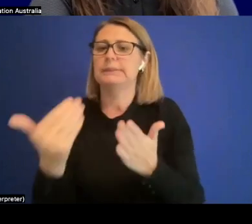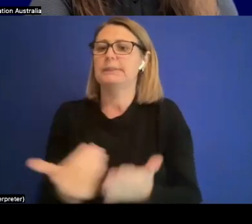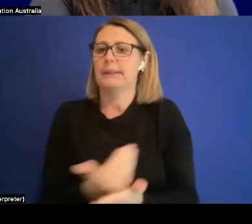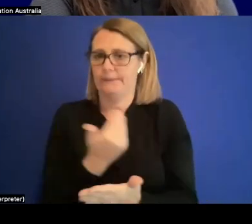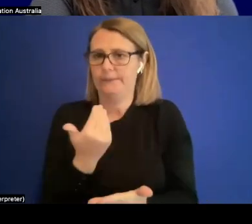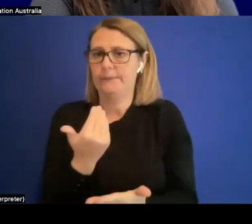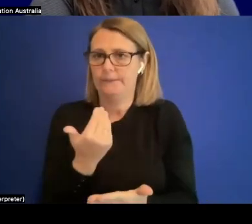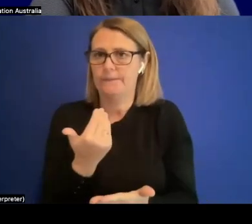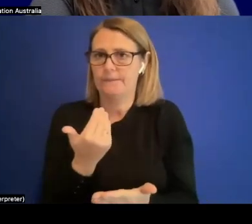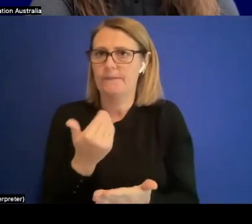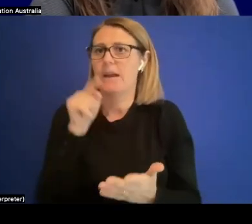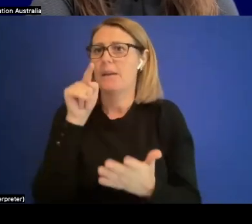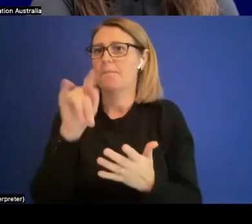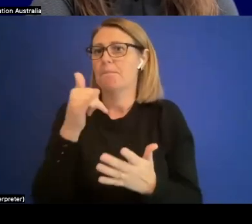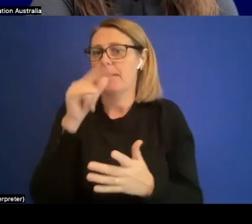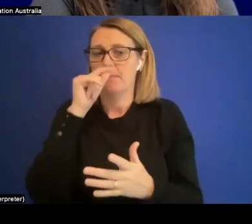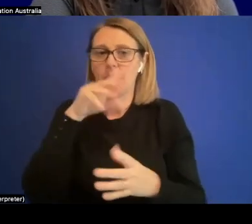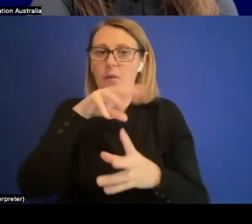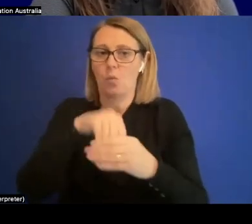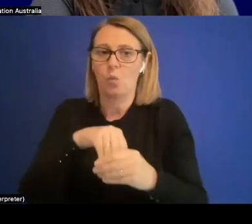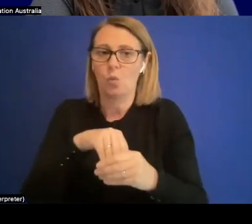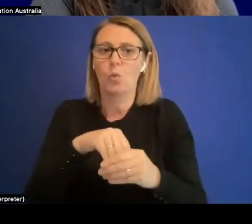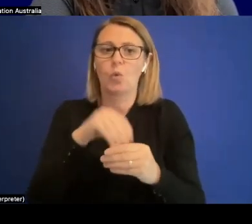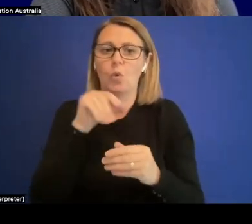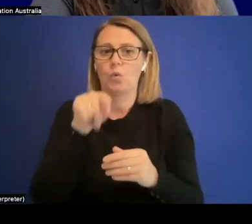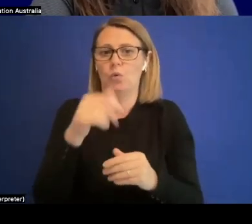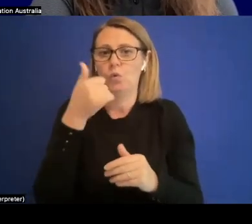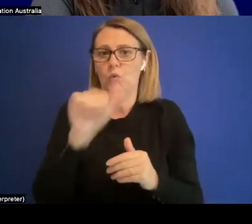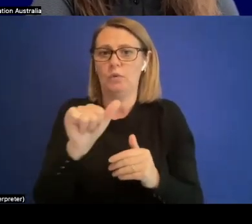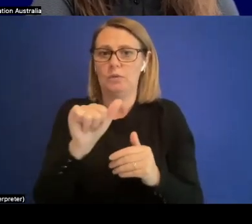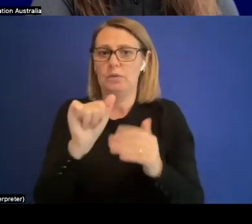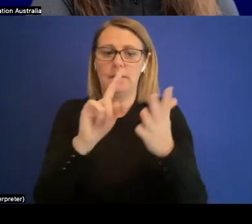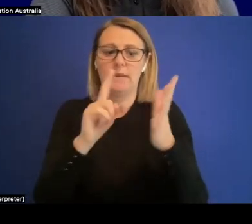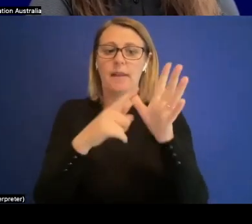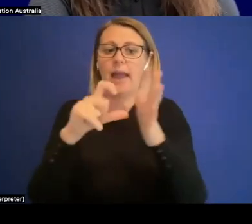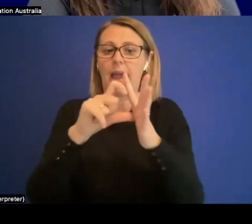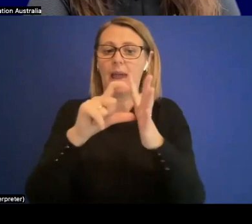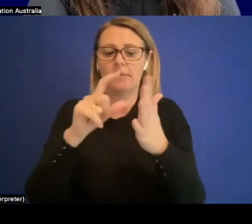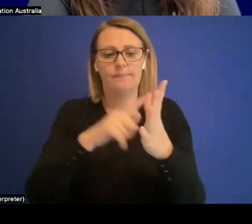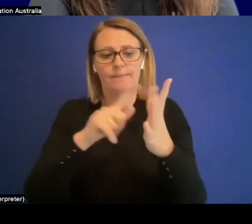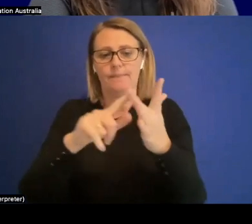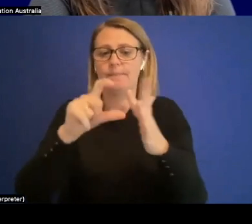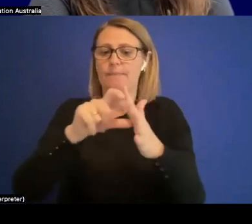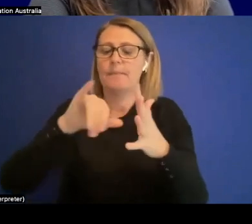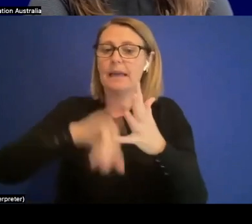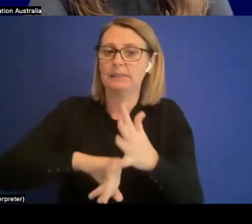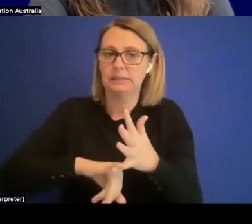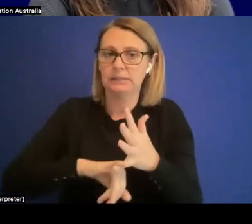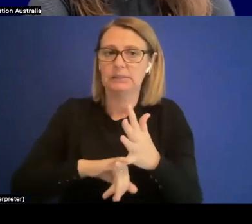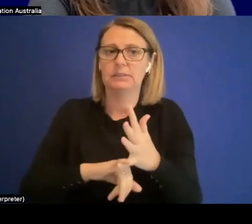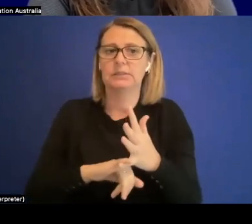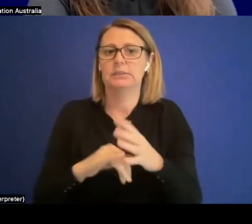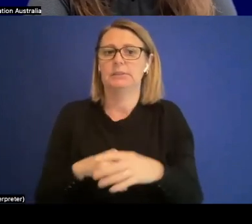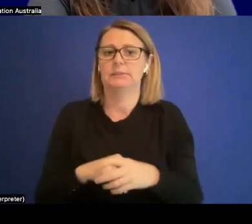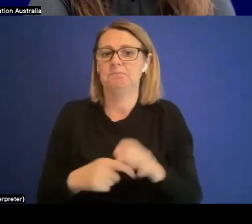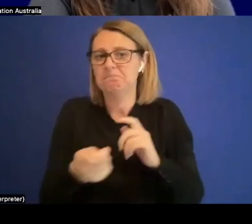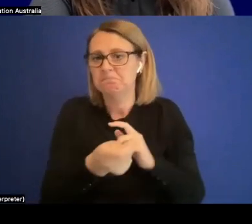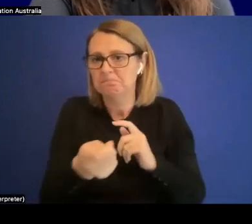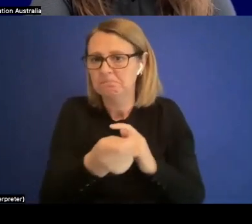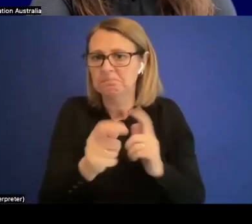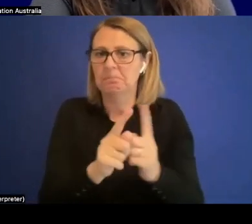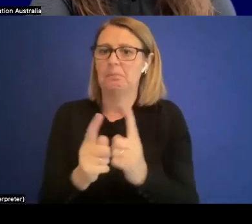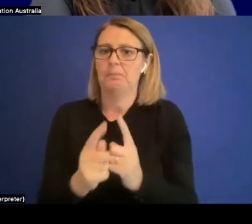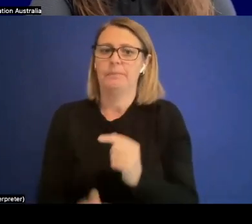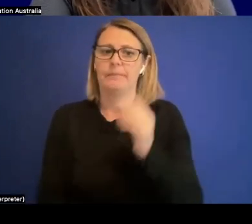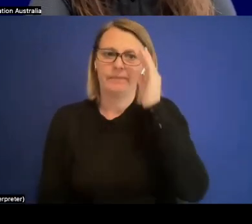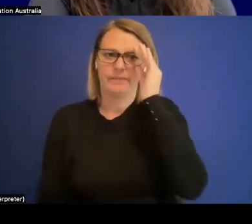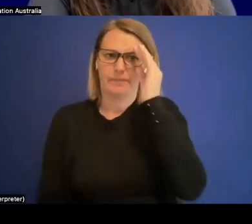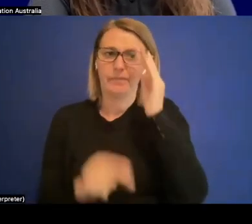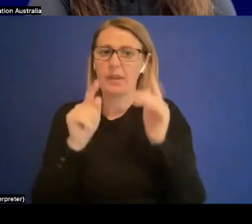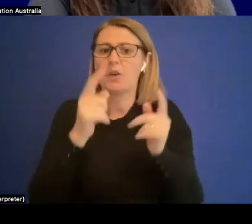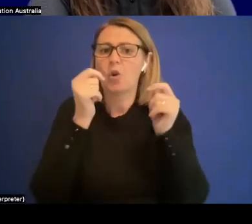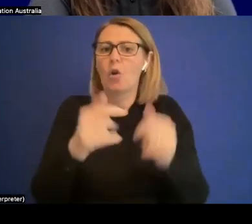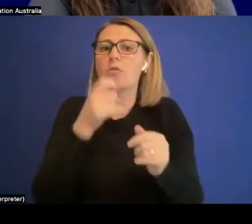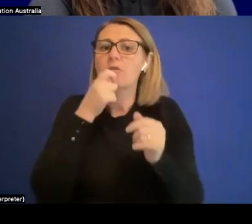and that may include the use of mobility aids. In early childhood O and Ms also have a role in